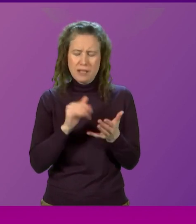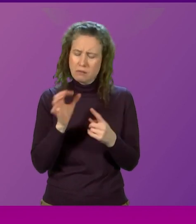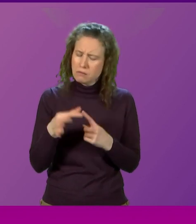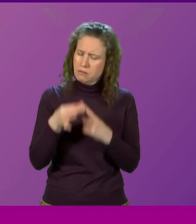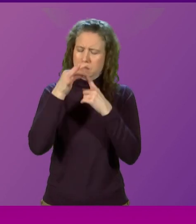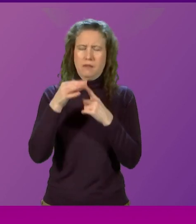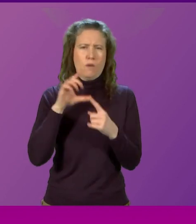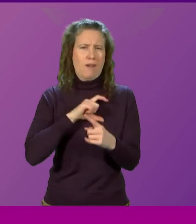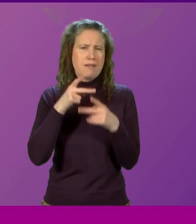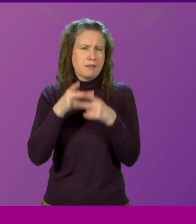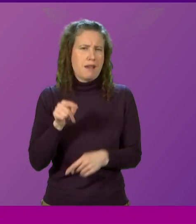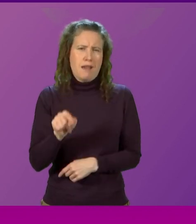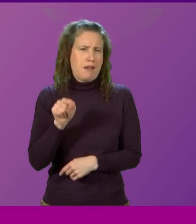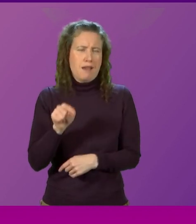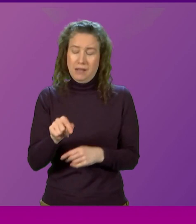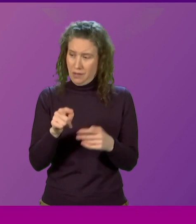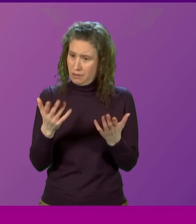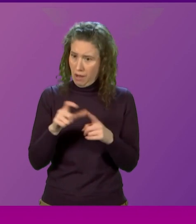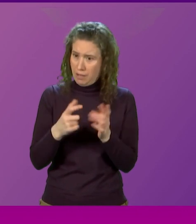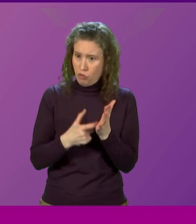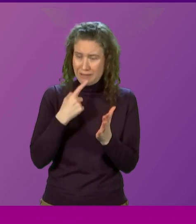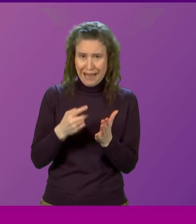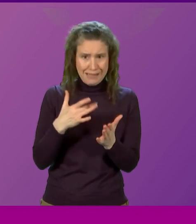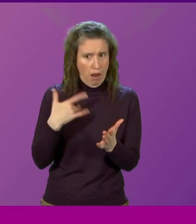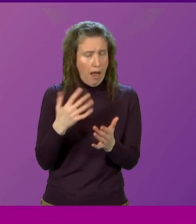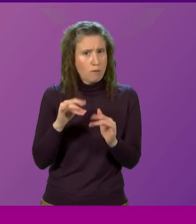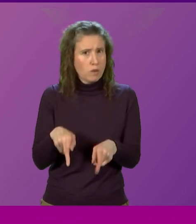reasons that Douglas Ross has set out. He has cited individual cases.